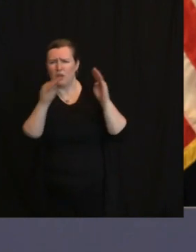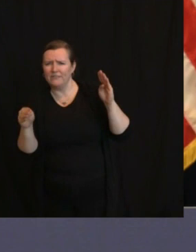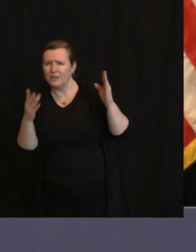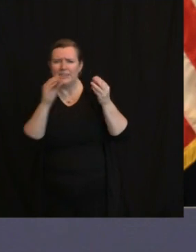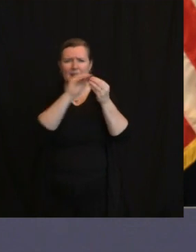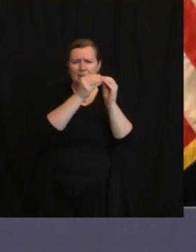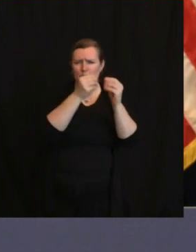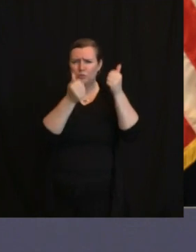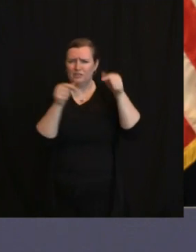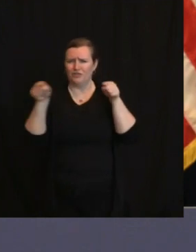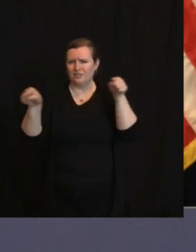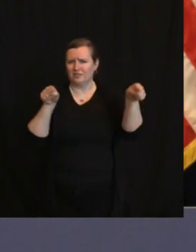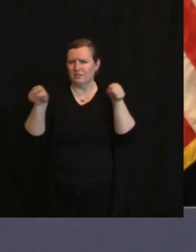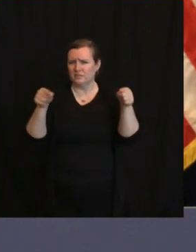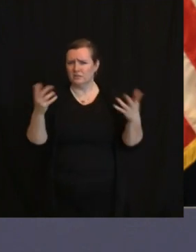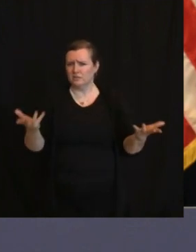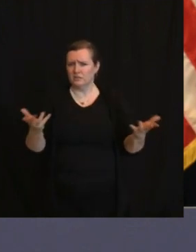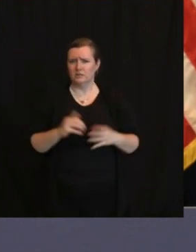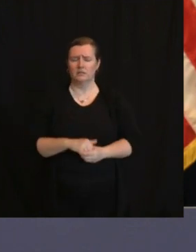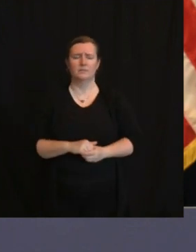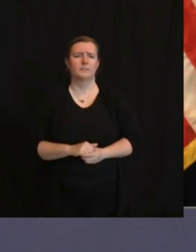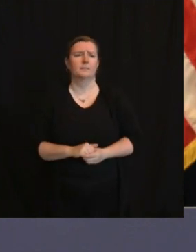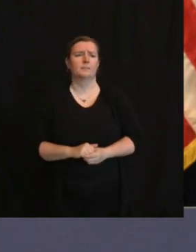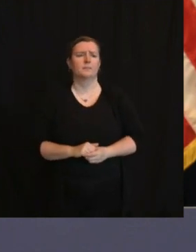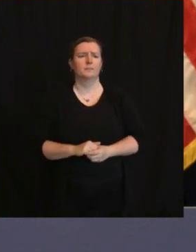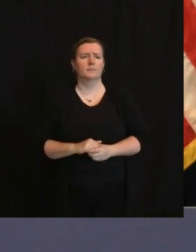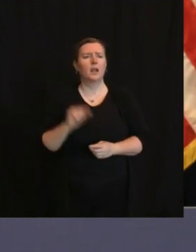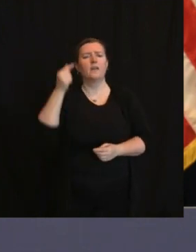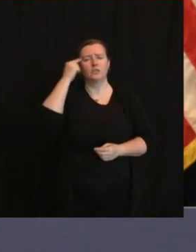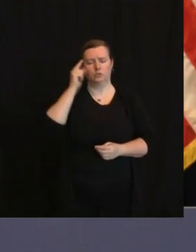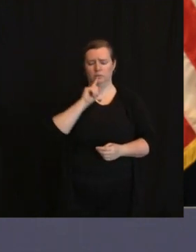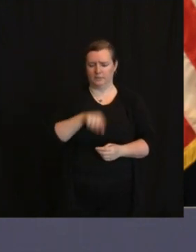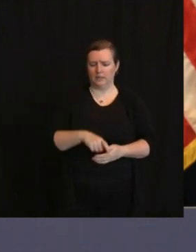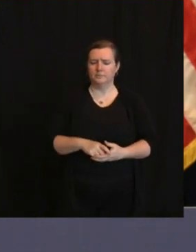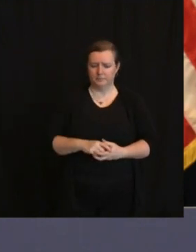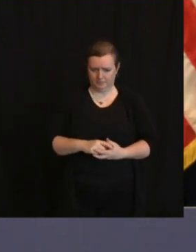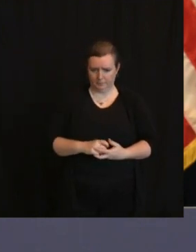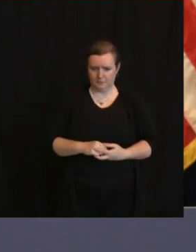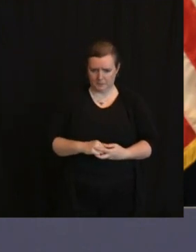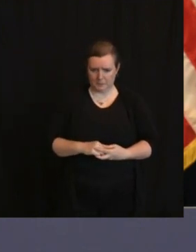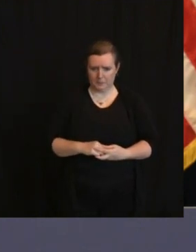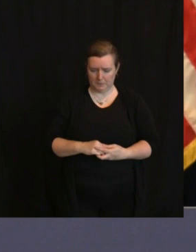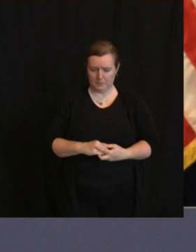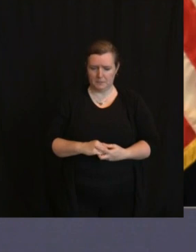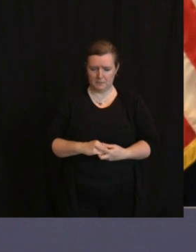WAS A 14 DAY DOWNWARD TREND THANK YOU ARE LOOKING FOR. ANY NUMBERS OR JUST THE RIGHT DIRECTION?